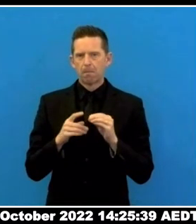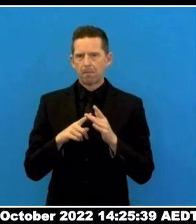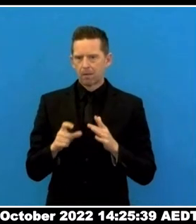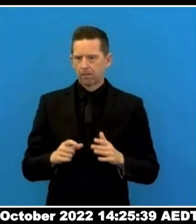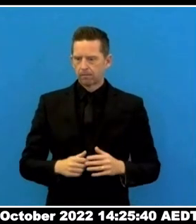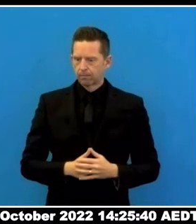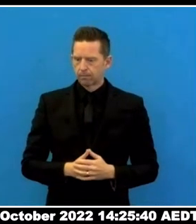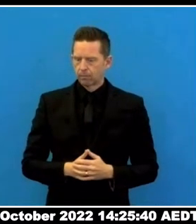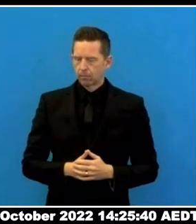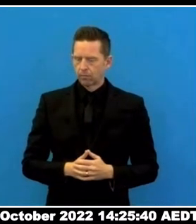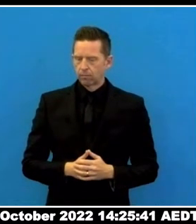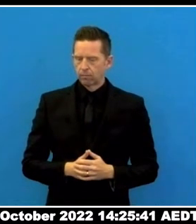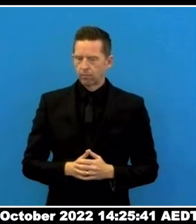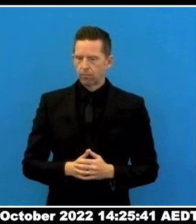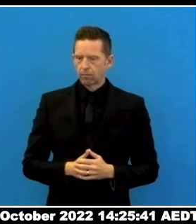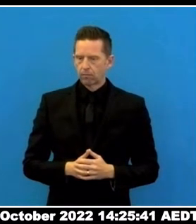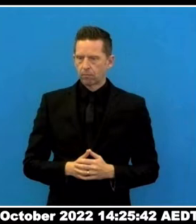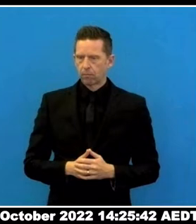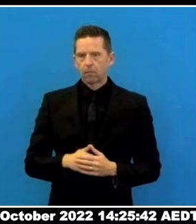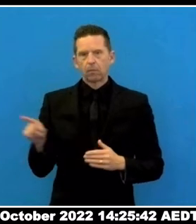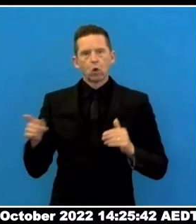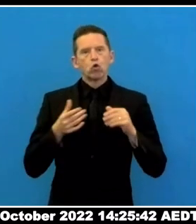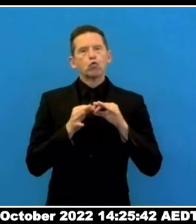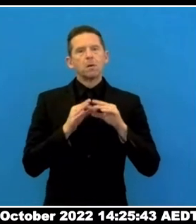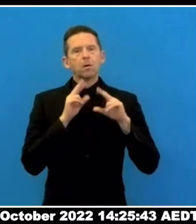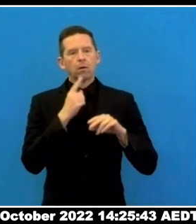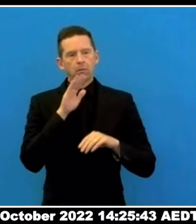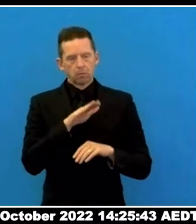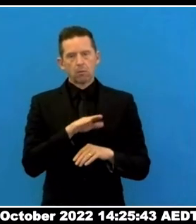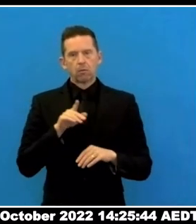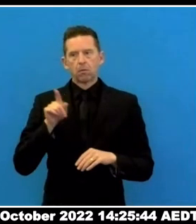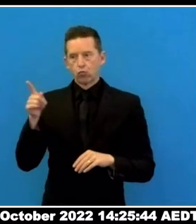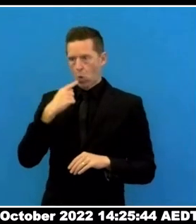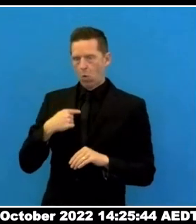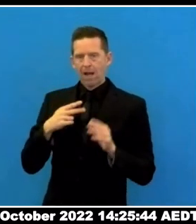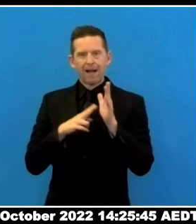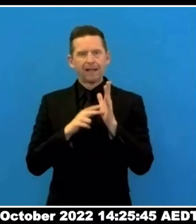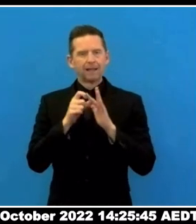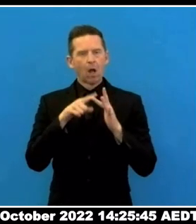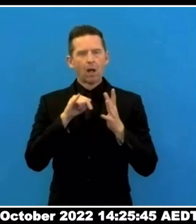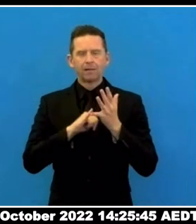The we were told that the NDIS will not cover large amounts